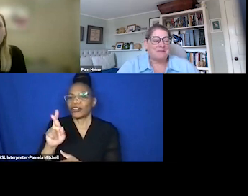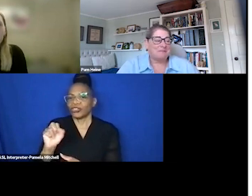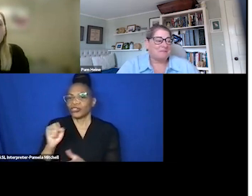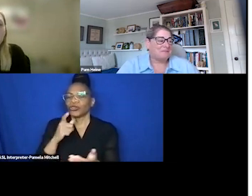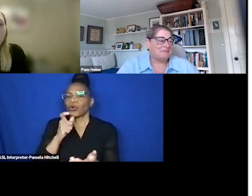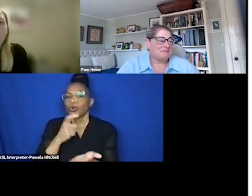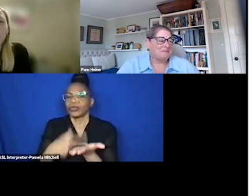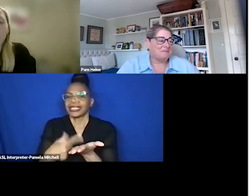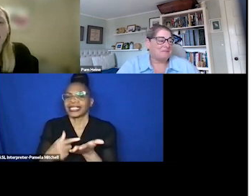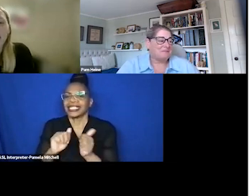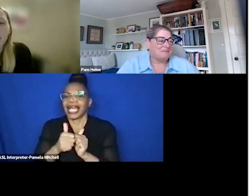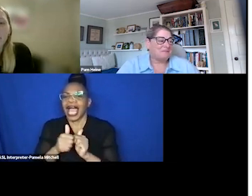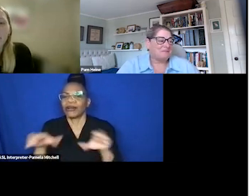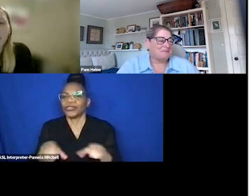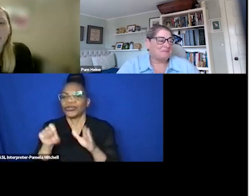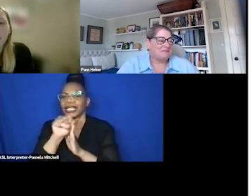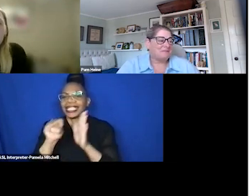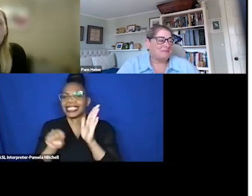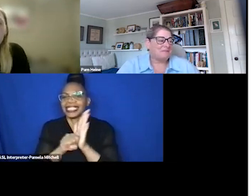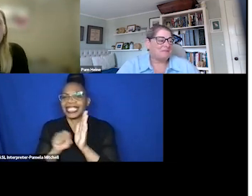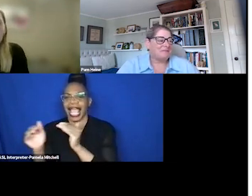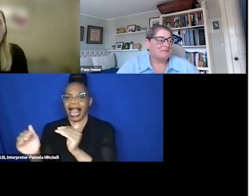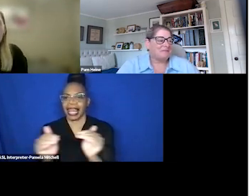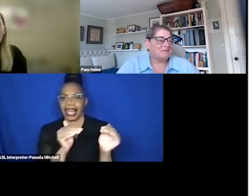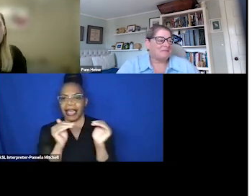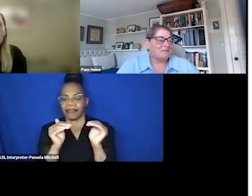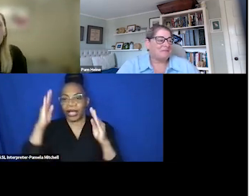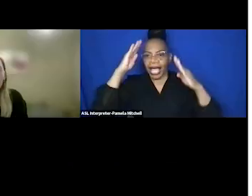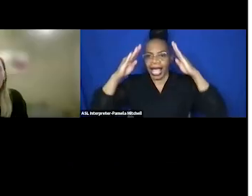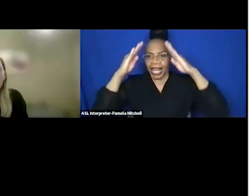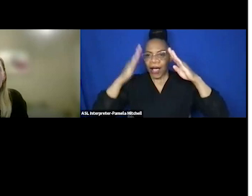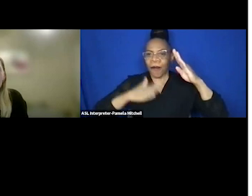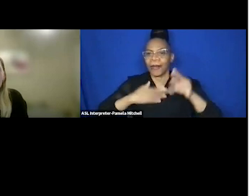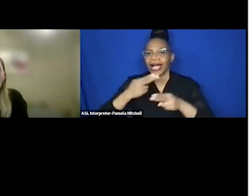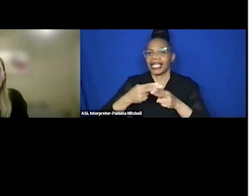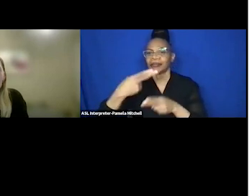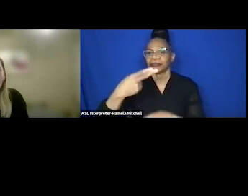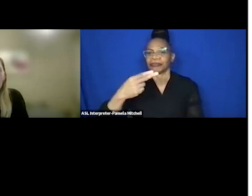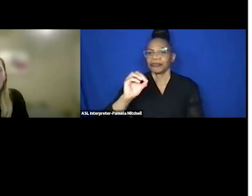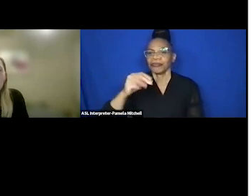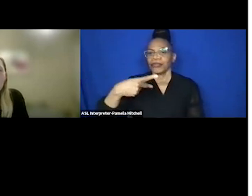Hope. Yeah, thanks so much for having me. Hi, I am Hope Rogers. I use she/her pronouns. I'm the director of systems change